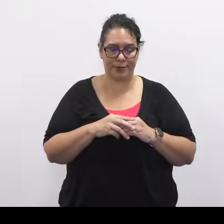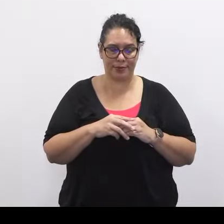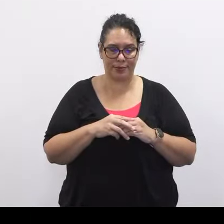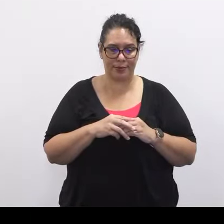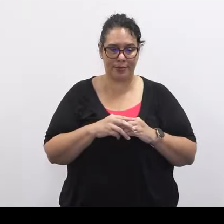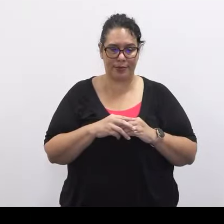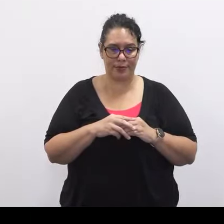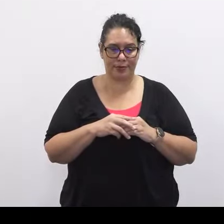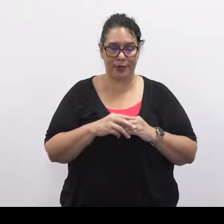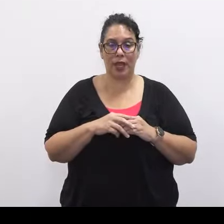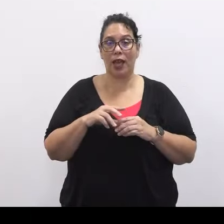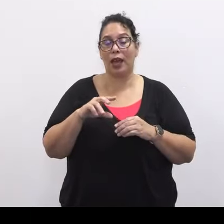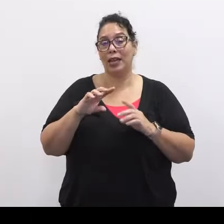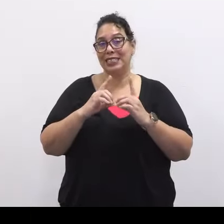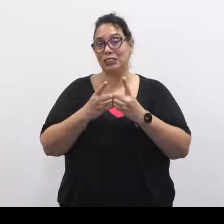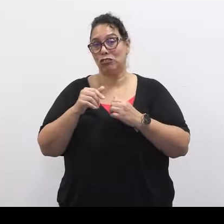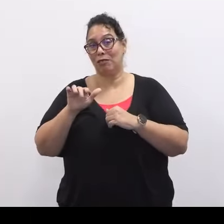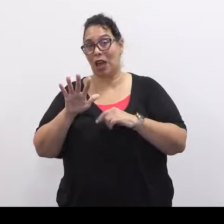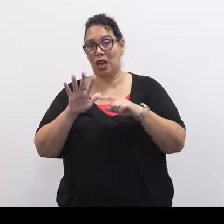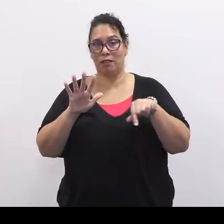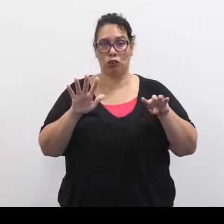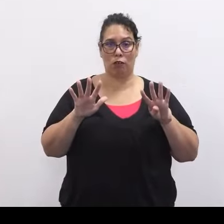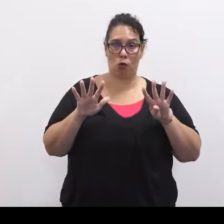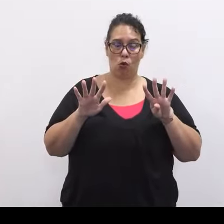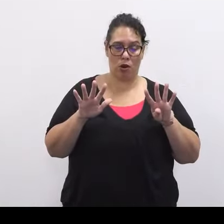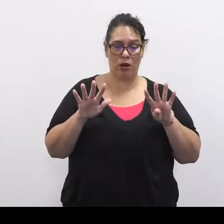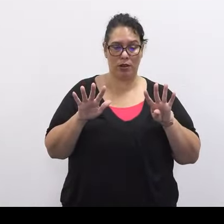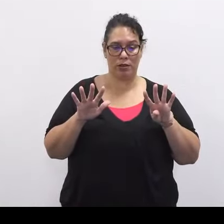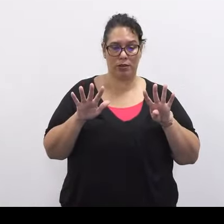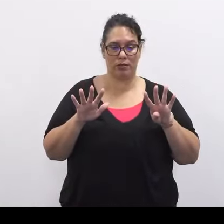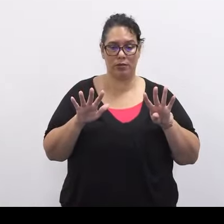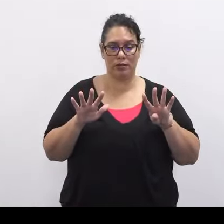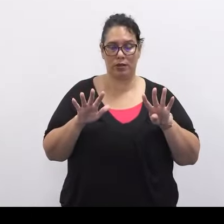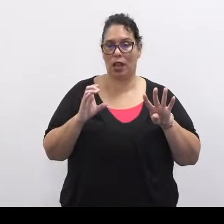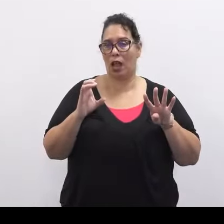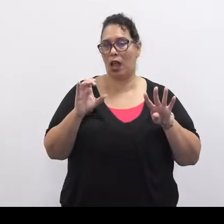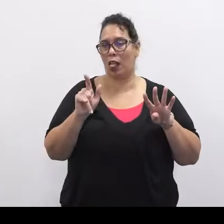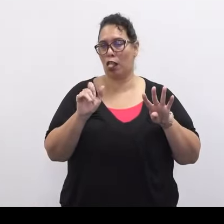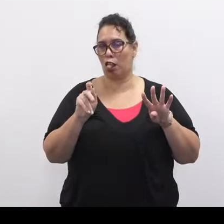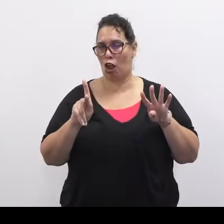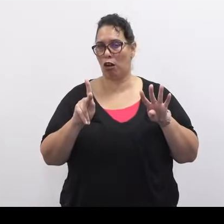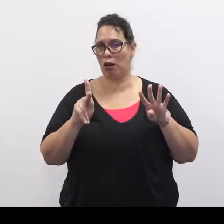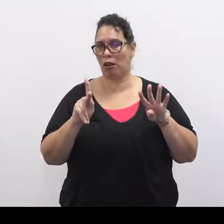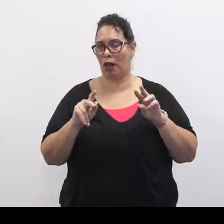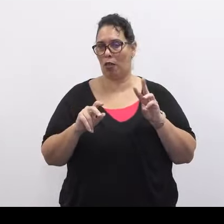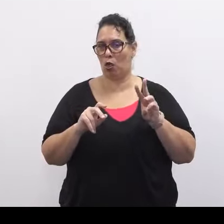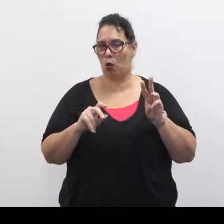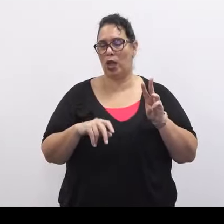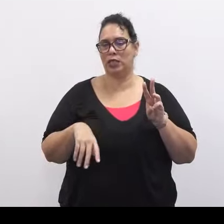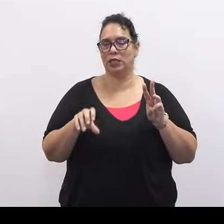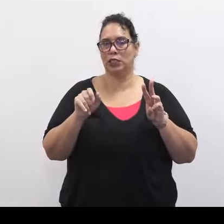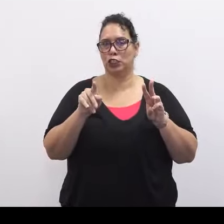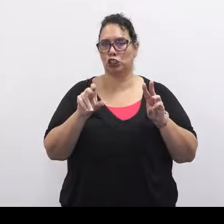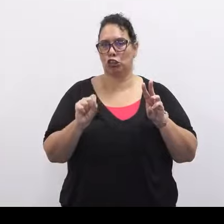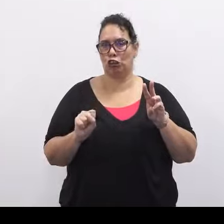Here from District 5 to District 4, this area bounded by Clark to the west, Stearns and Atherton the south,